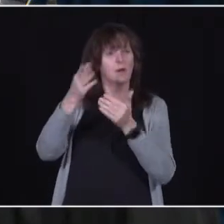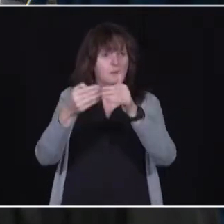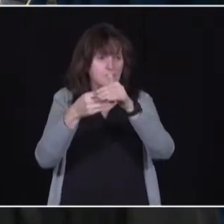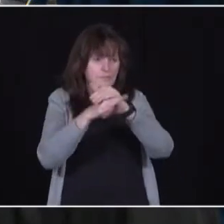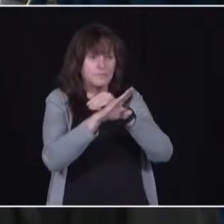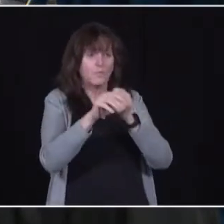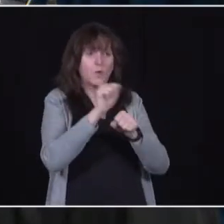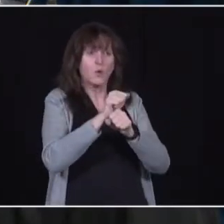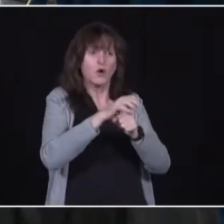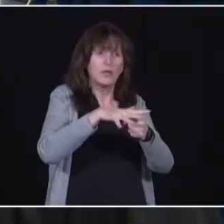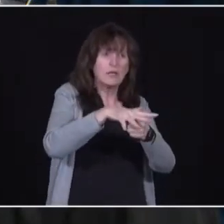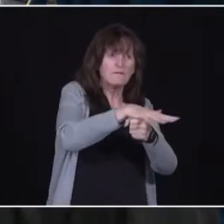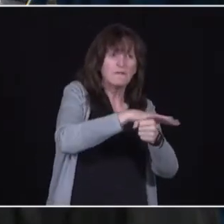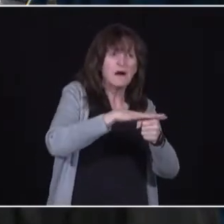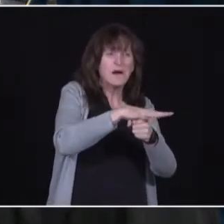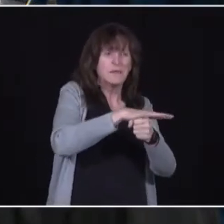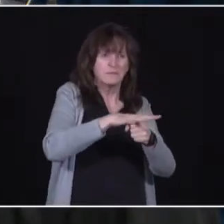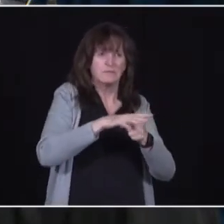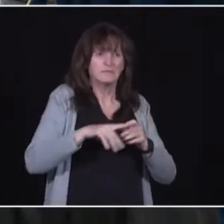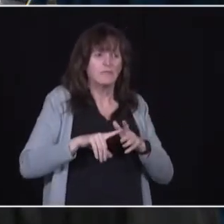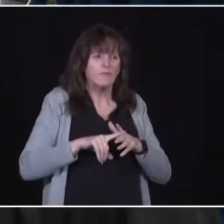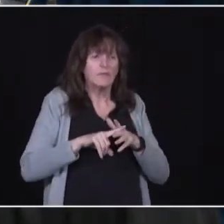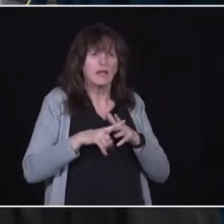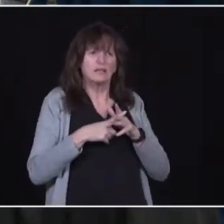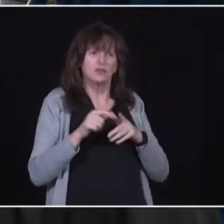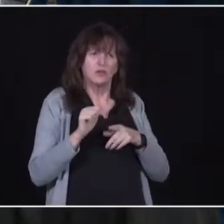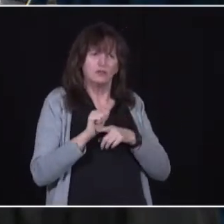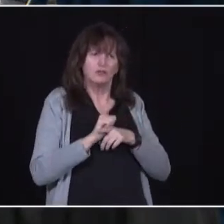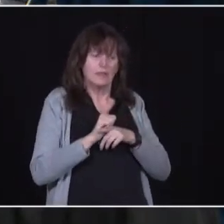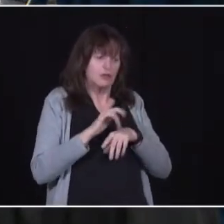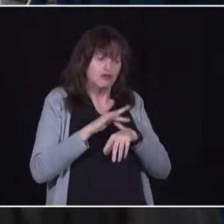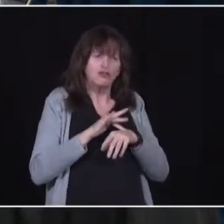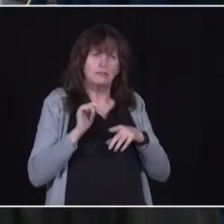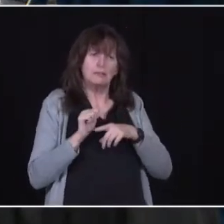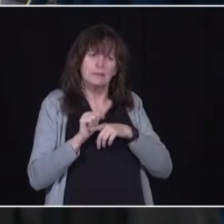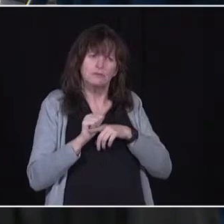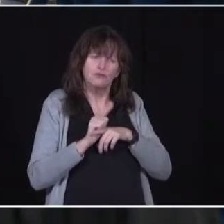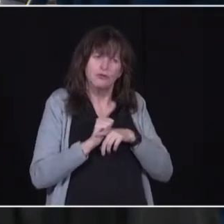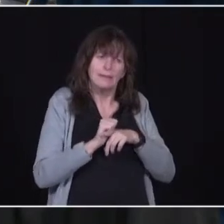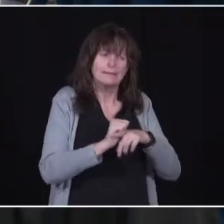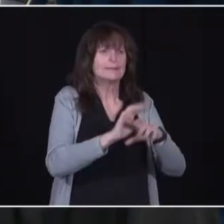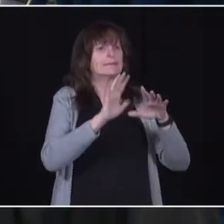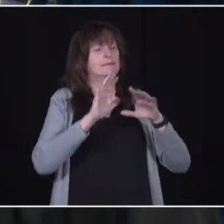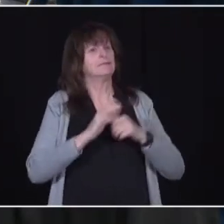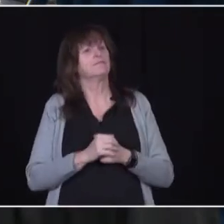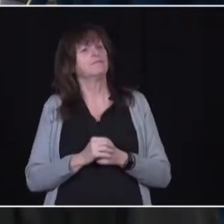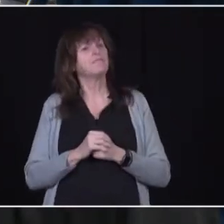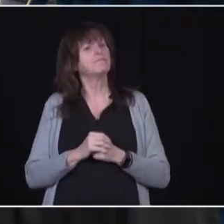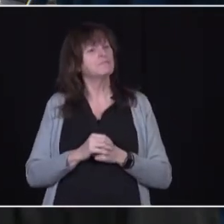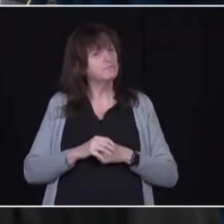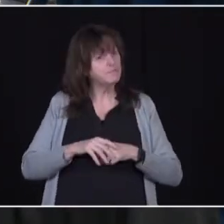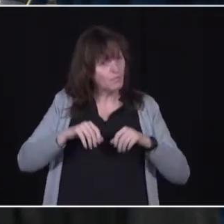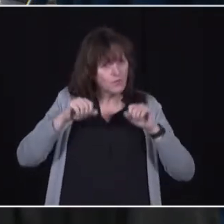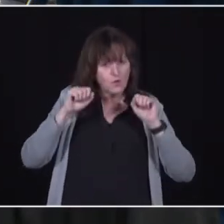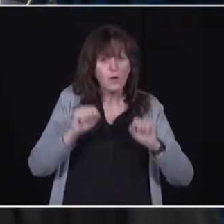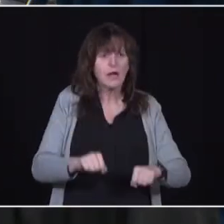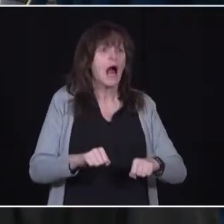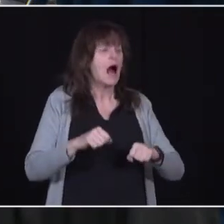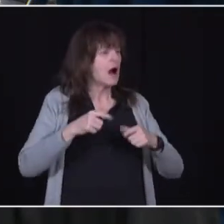training. And will provide hands-on support to the ongoing COVID-19 response. This will give students early experiences